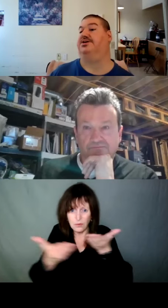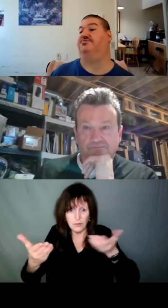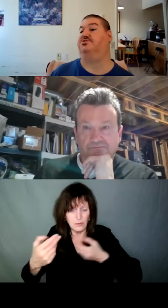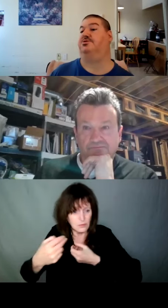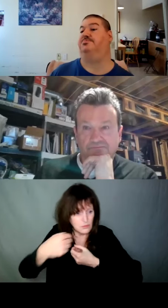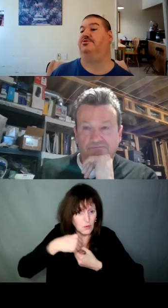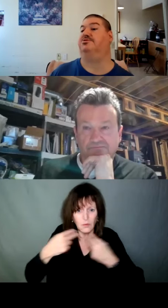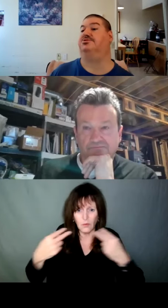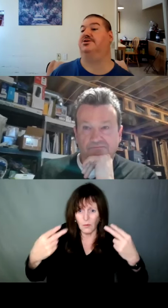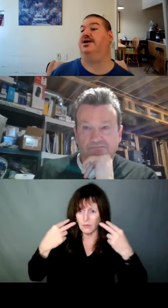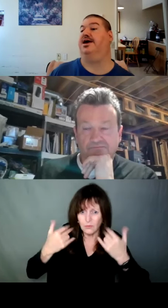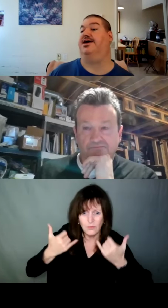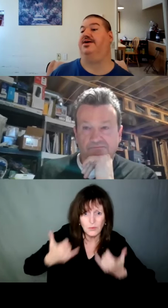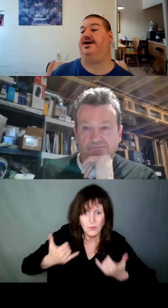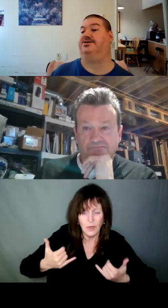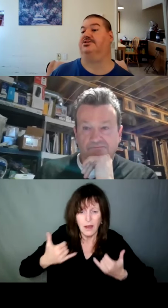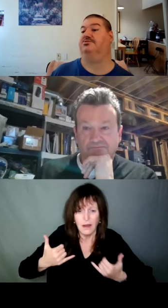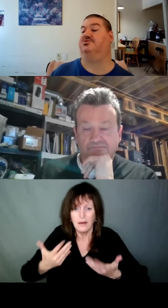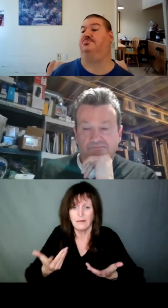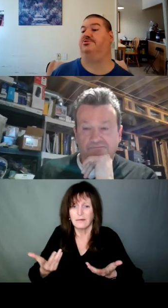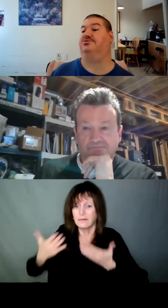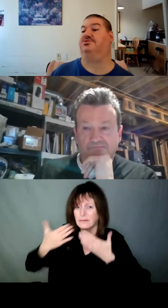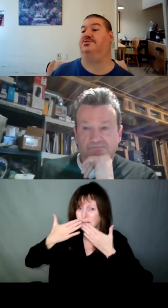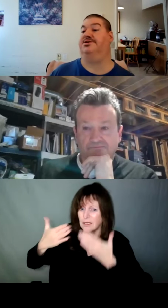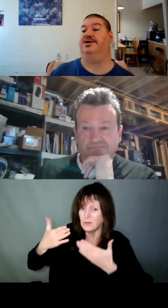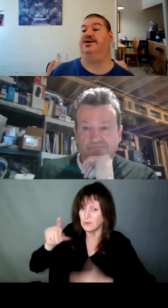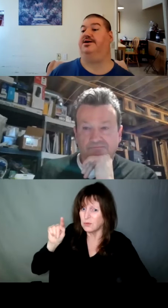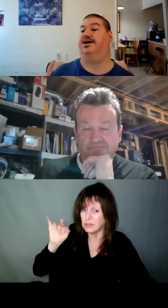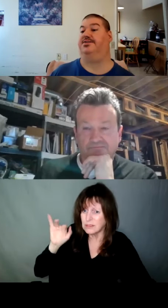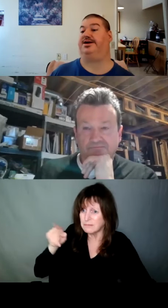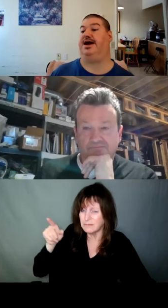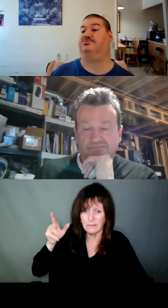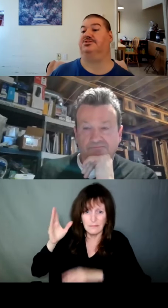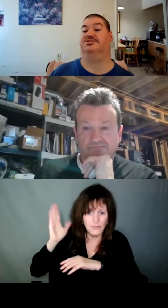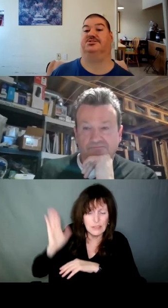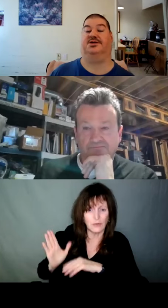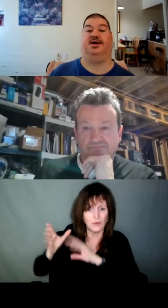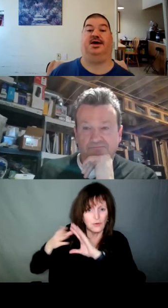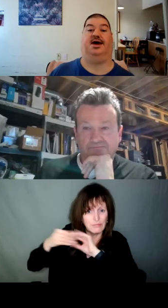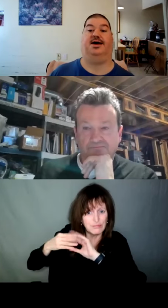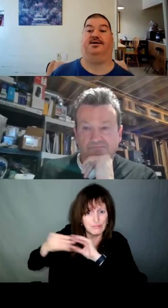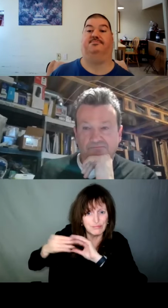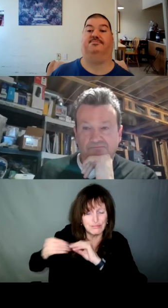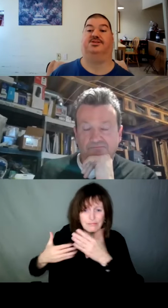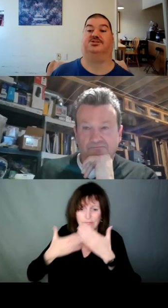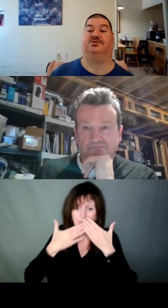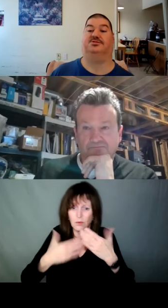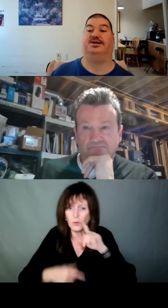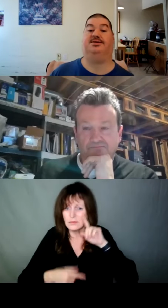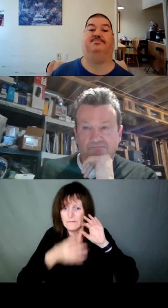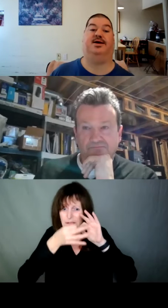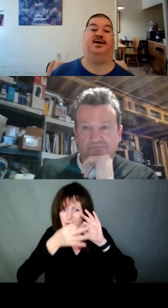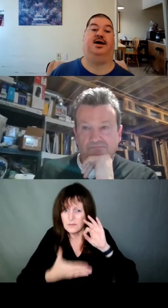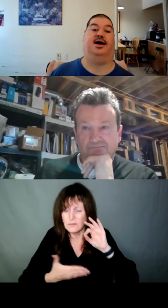. » JOHN MOSSA: I want to thank everyone for coming. I want to thank Tim the presenter, I want to thank the